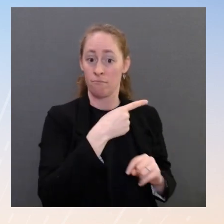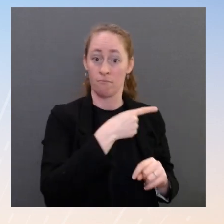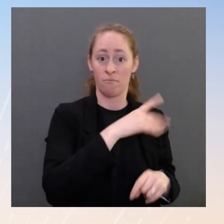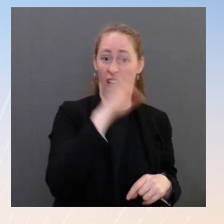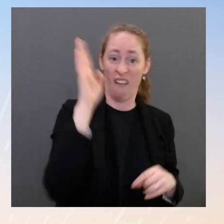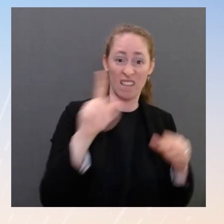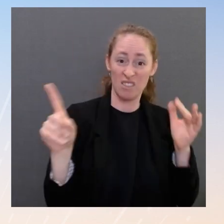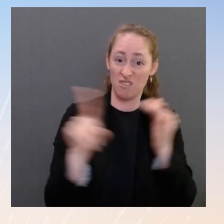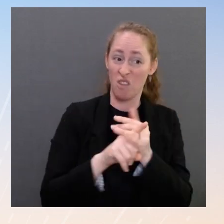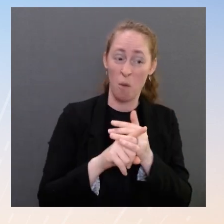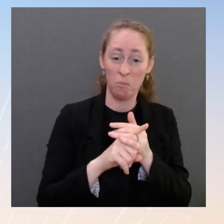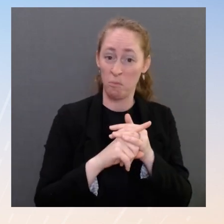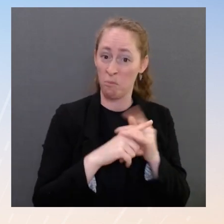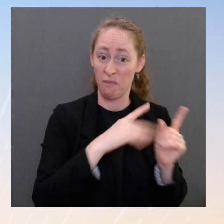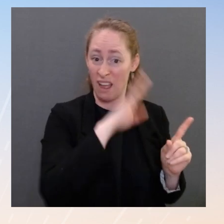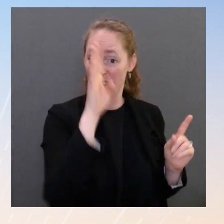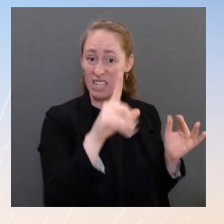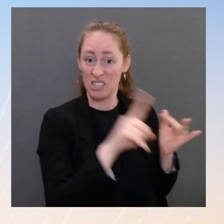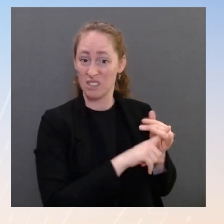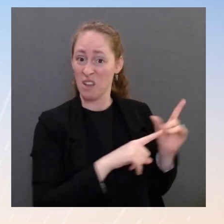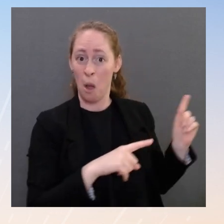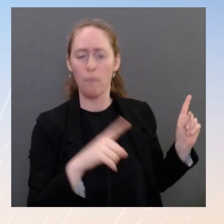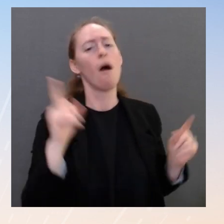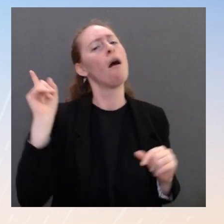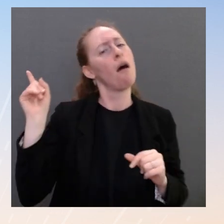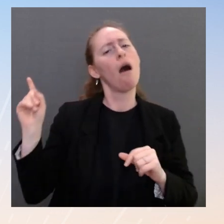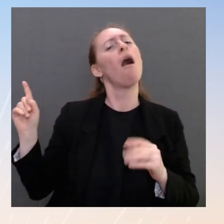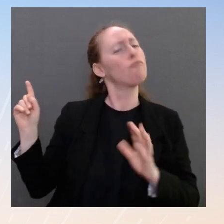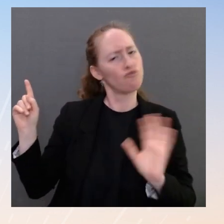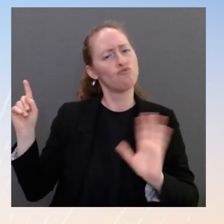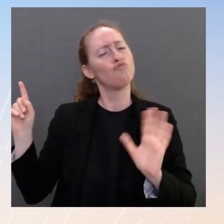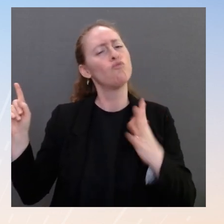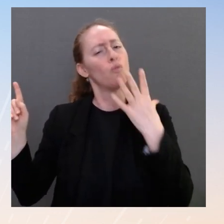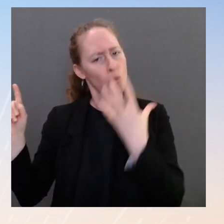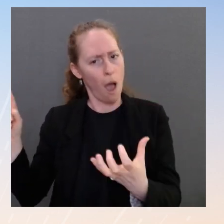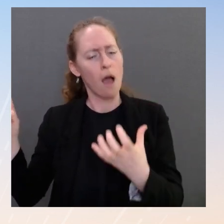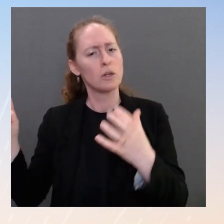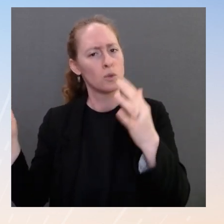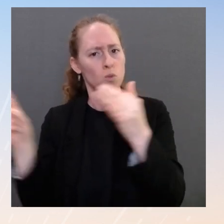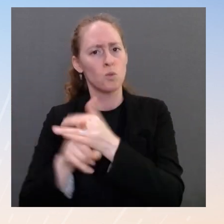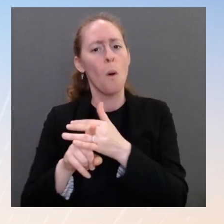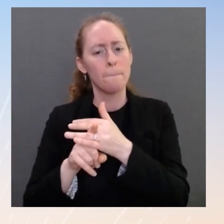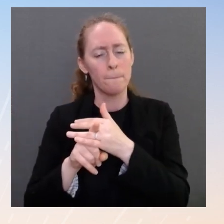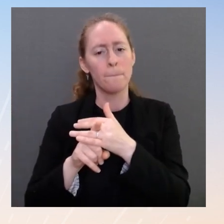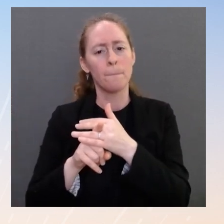So, he felt that was important and made a risk assessment to do that in consultation with his doctors and healthcare team.